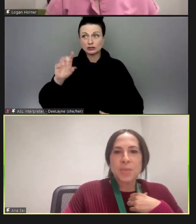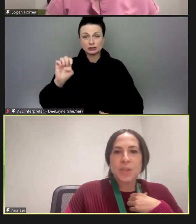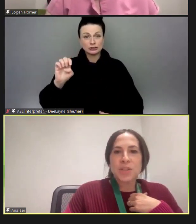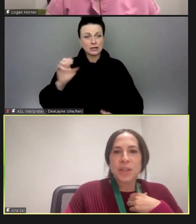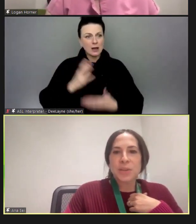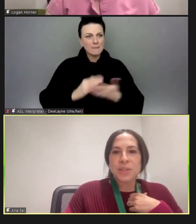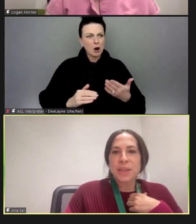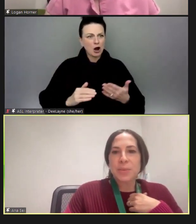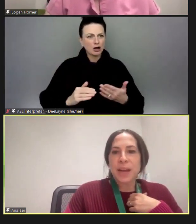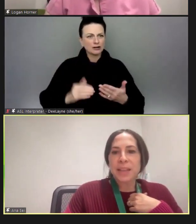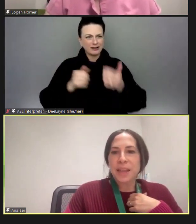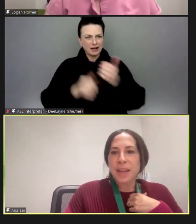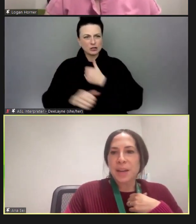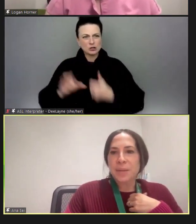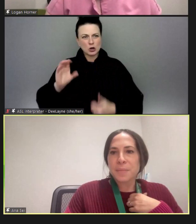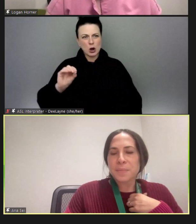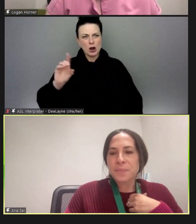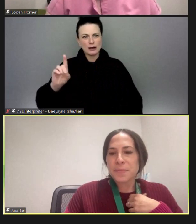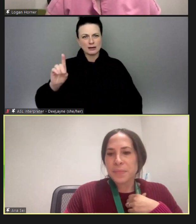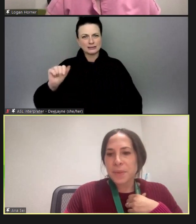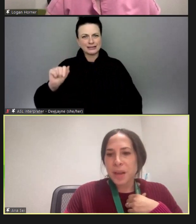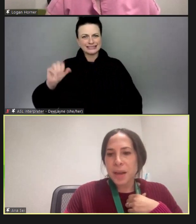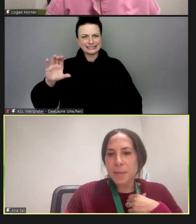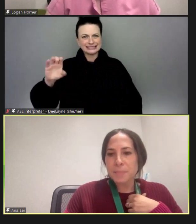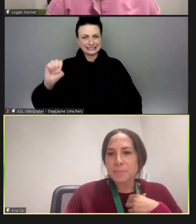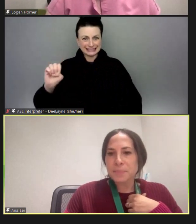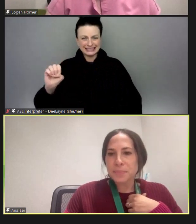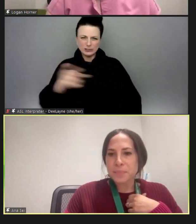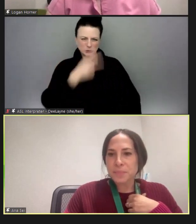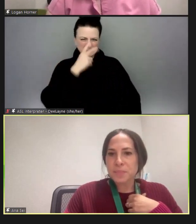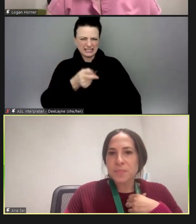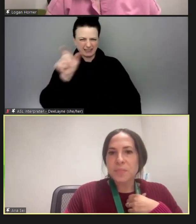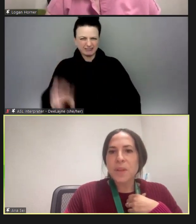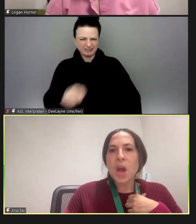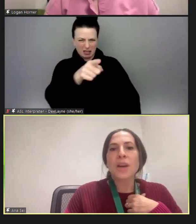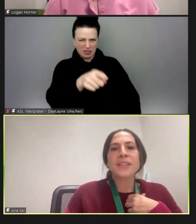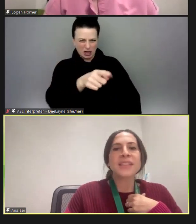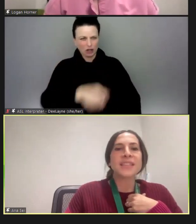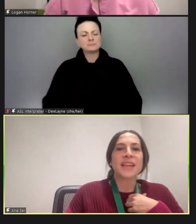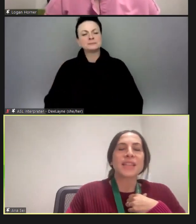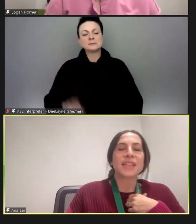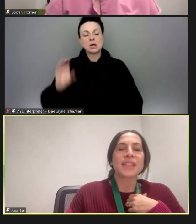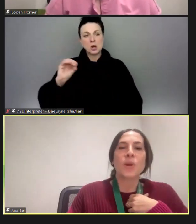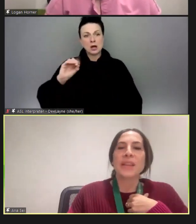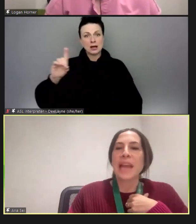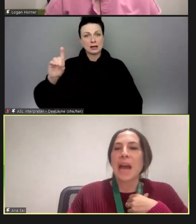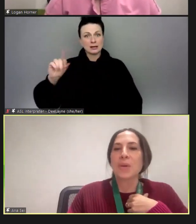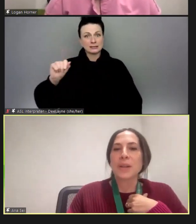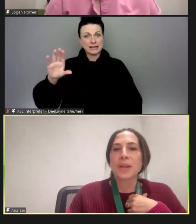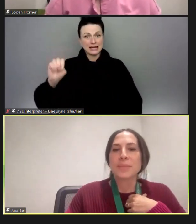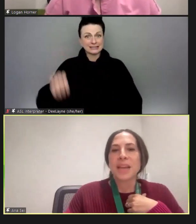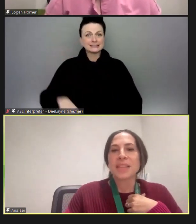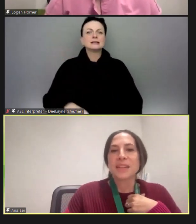which you see right there um